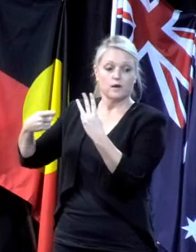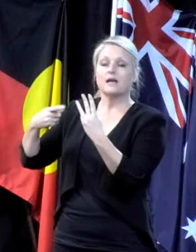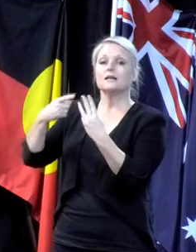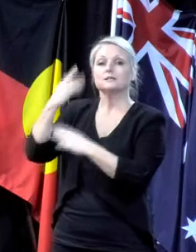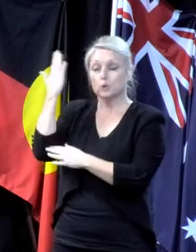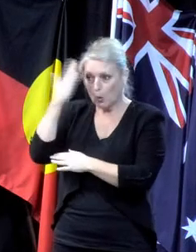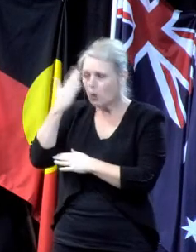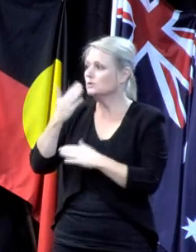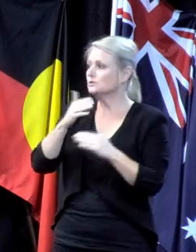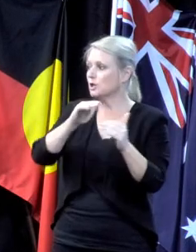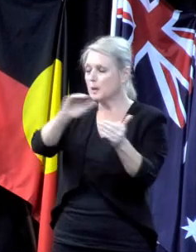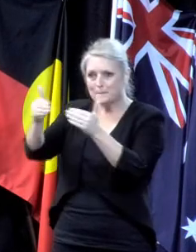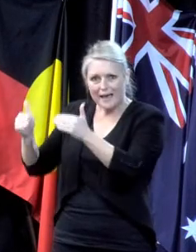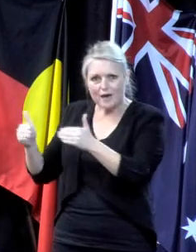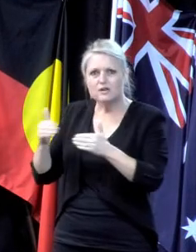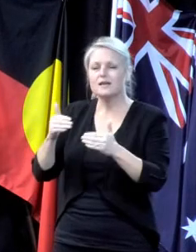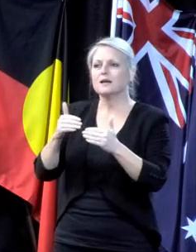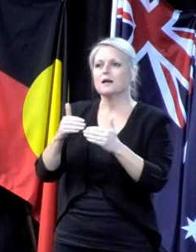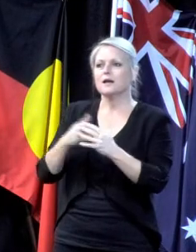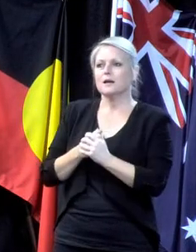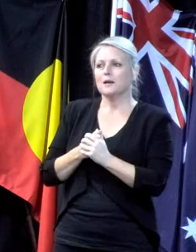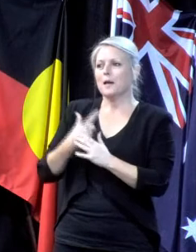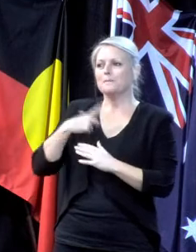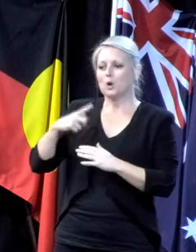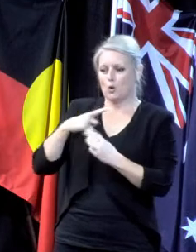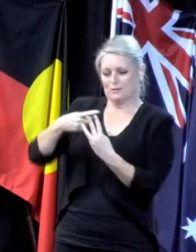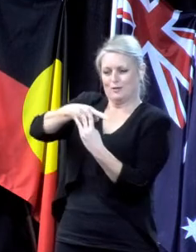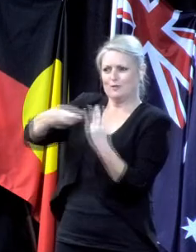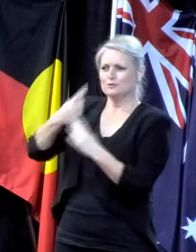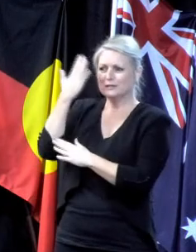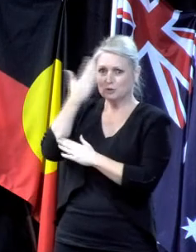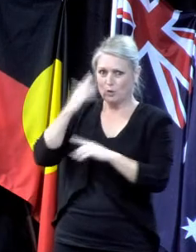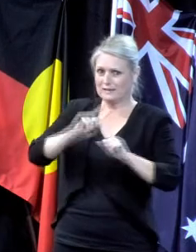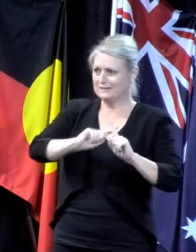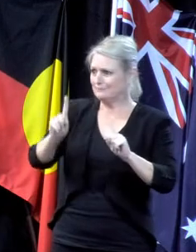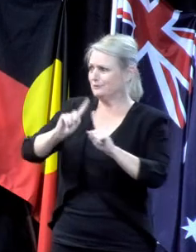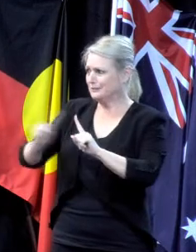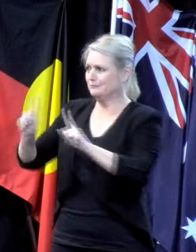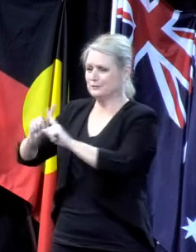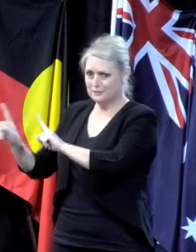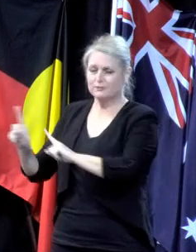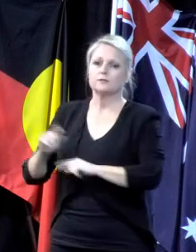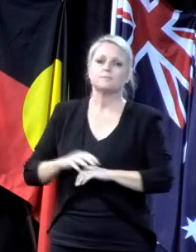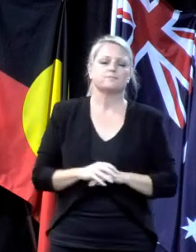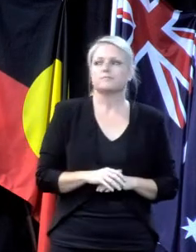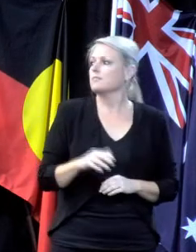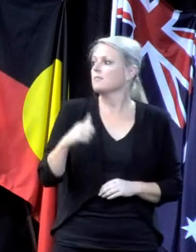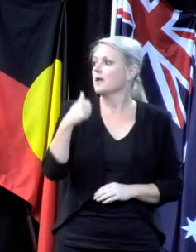And you’re not all the same. MS PRICHARD: No, we’ve got... No. MS PRICHARD: ...Varying percentages of Aboriginal and Torres Strait Islander students with disability